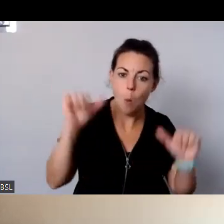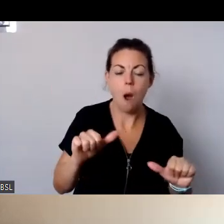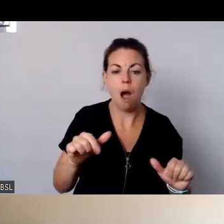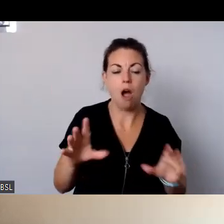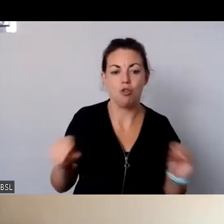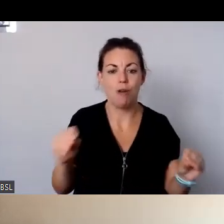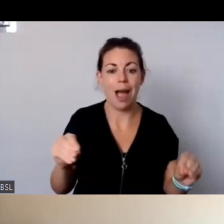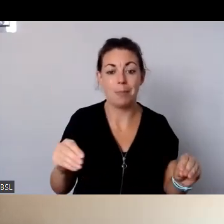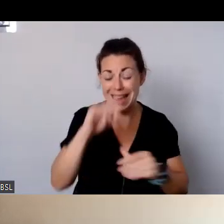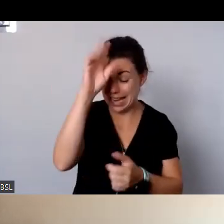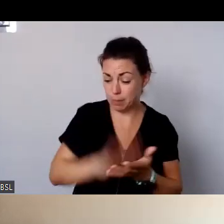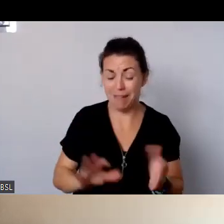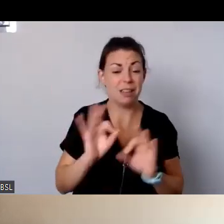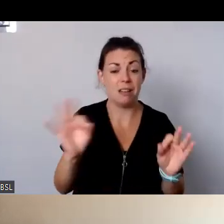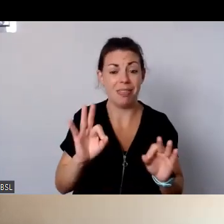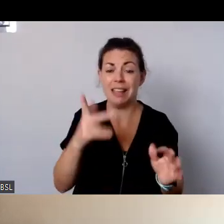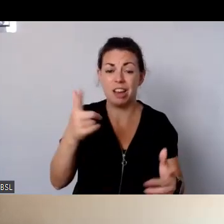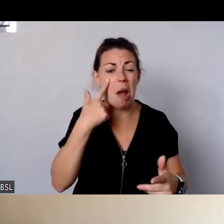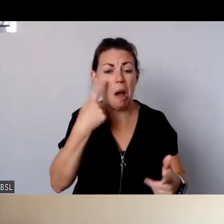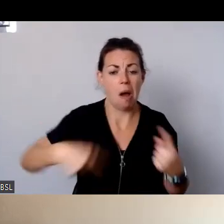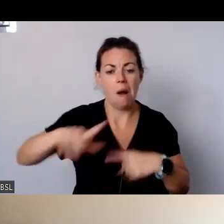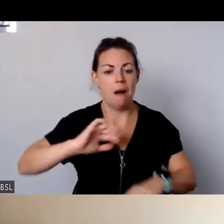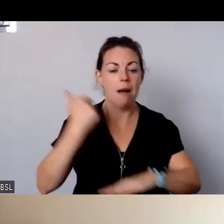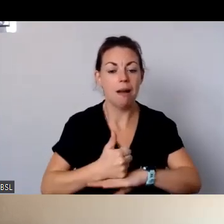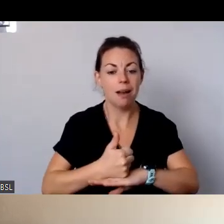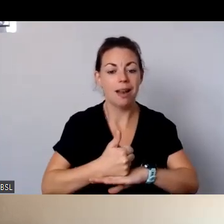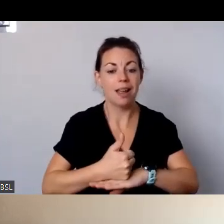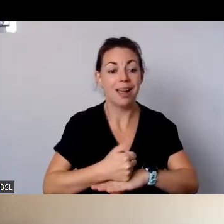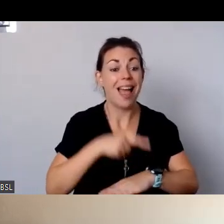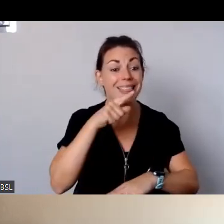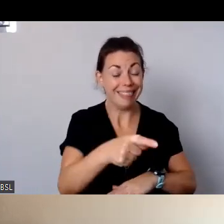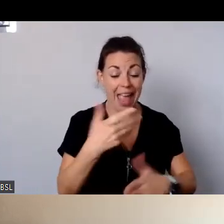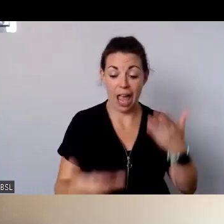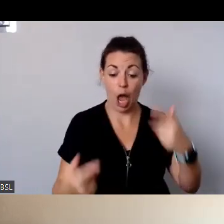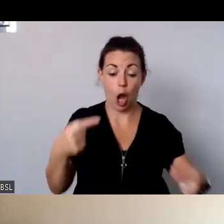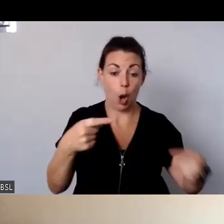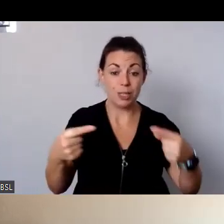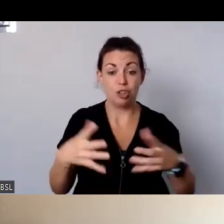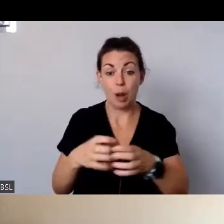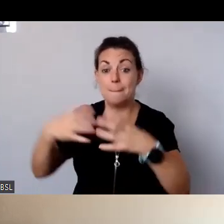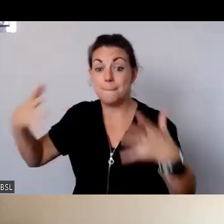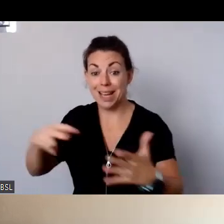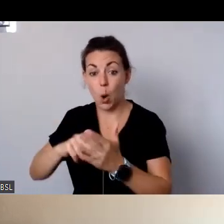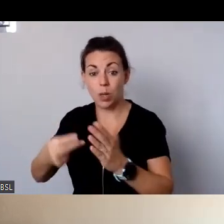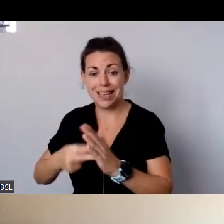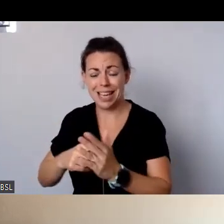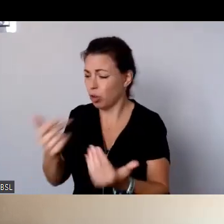They were shortlisted alongside some much bigger organizations who also did some excellent, brilliant, and exciting stuff.